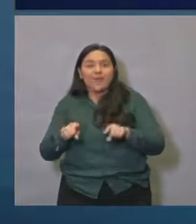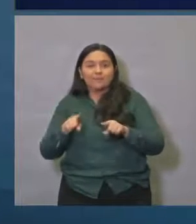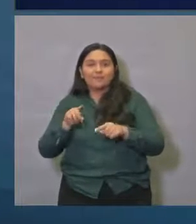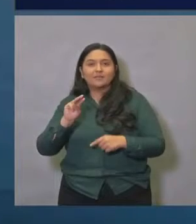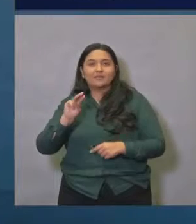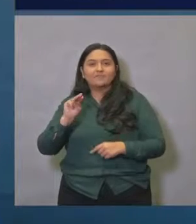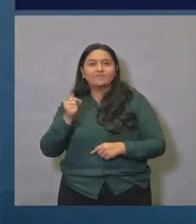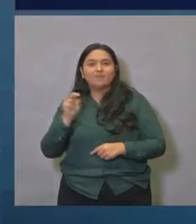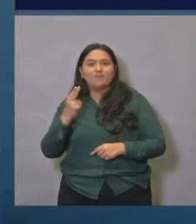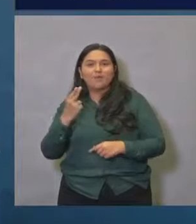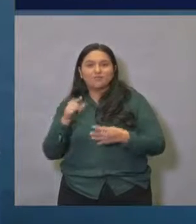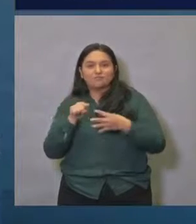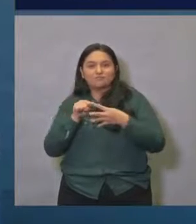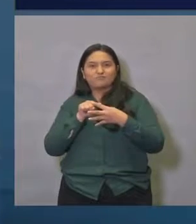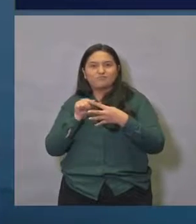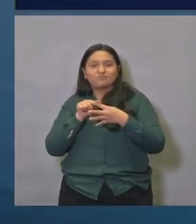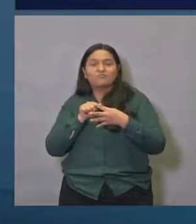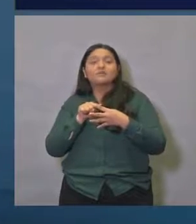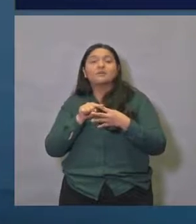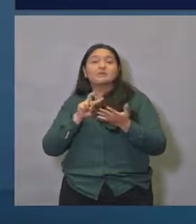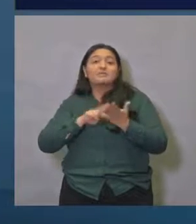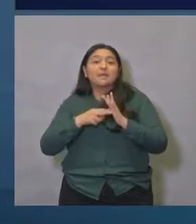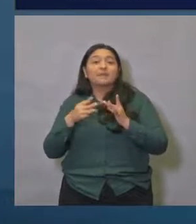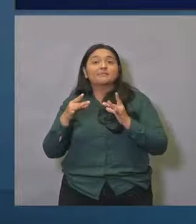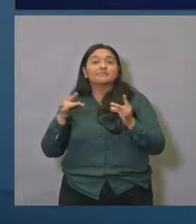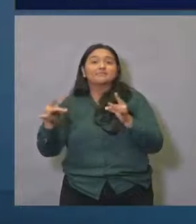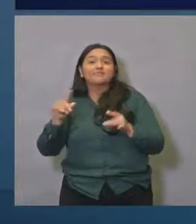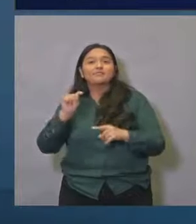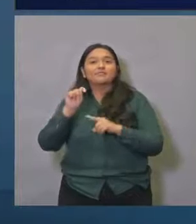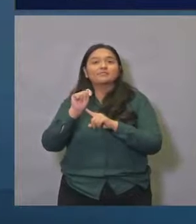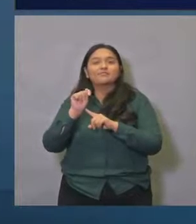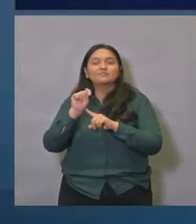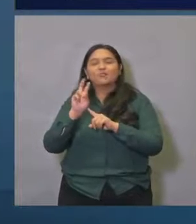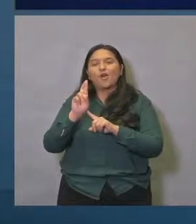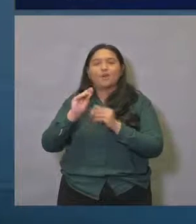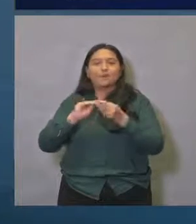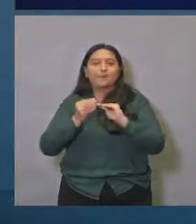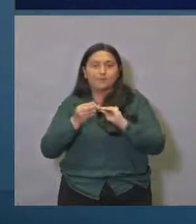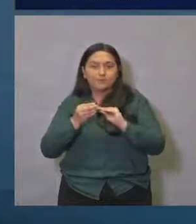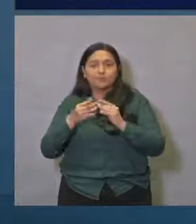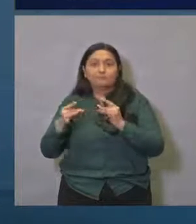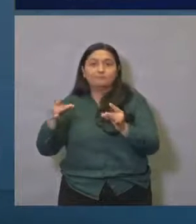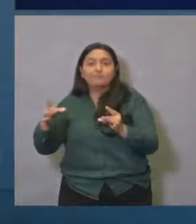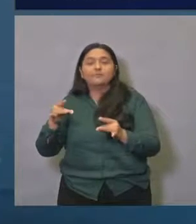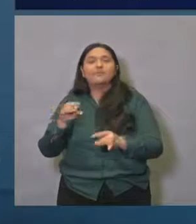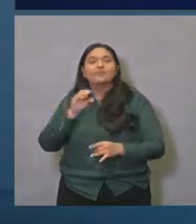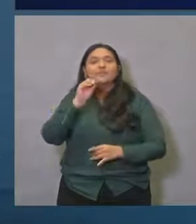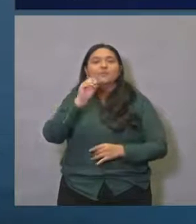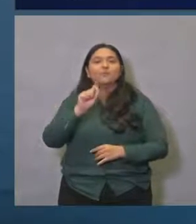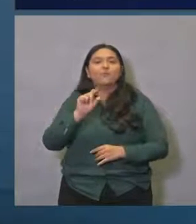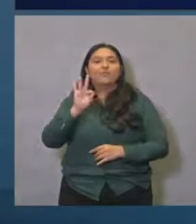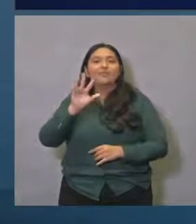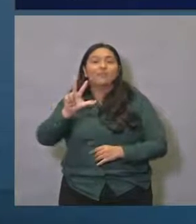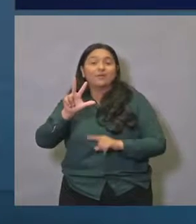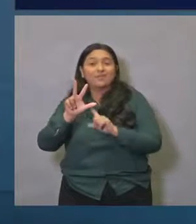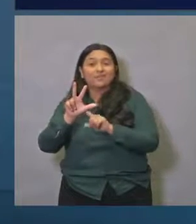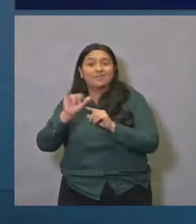OCCURRED AROUND THE BEGINNING OF